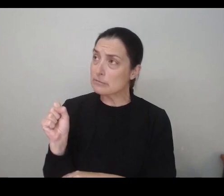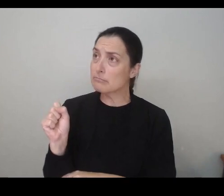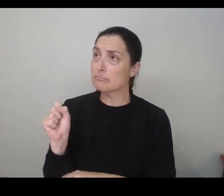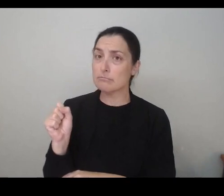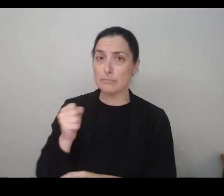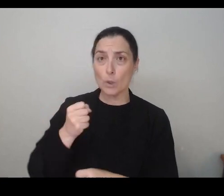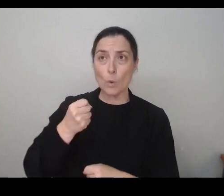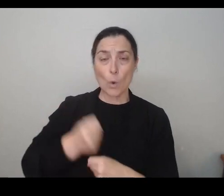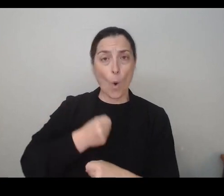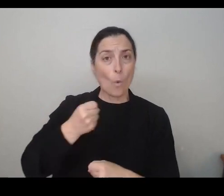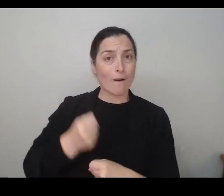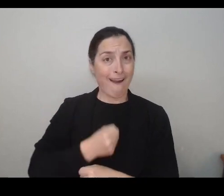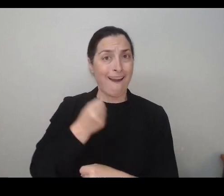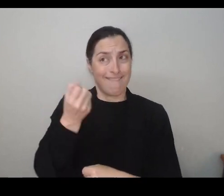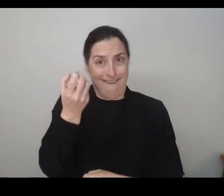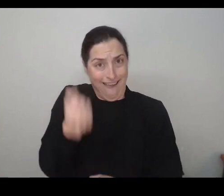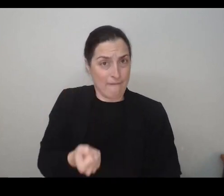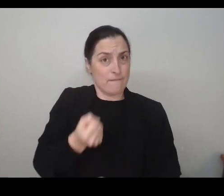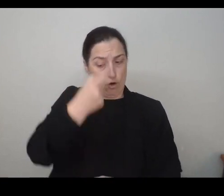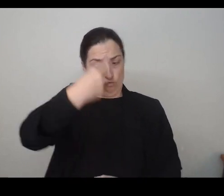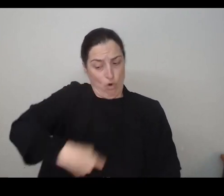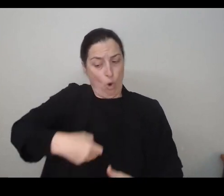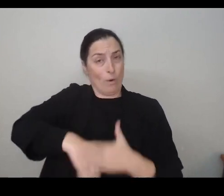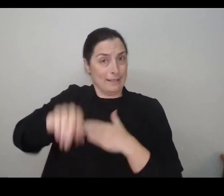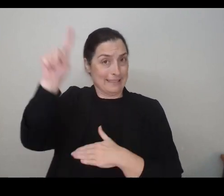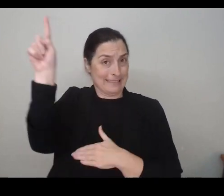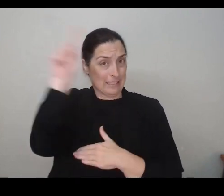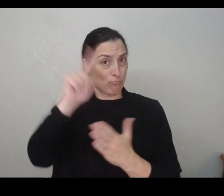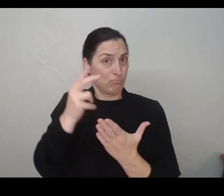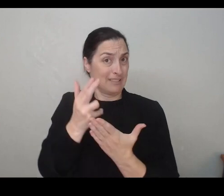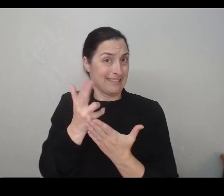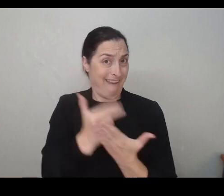in contemporary art, mostly by using the figure or the,